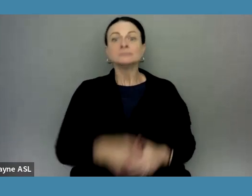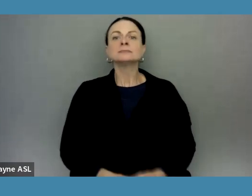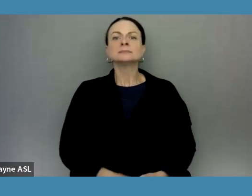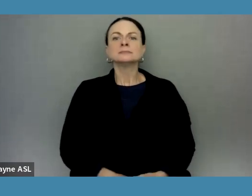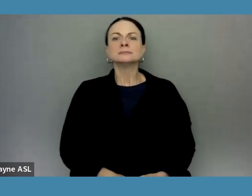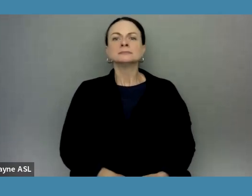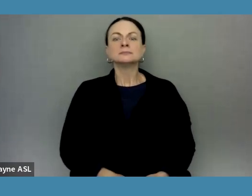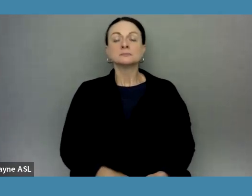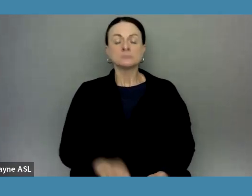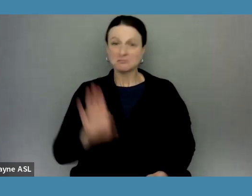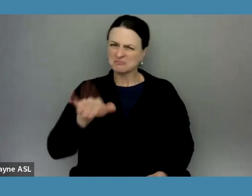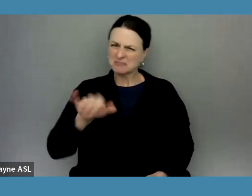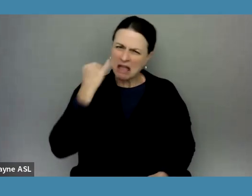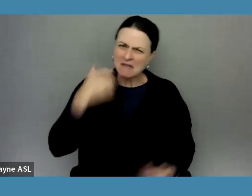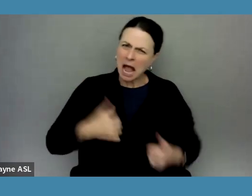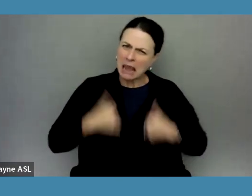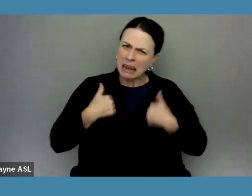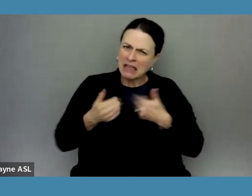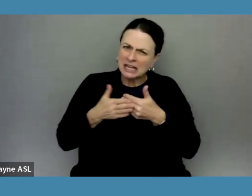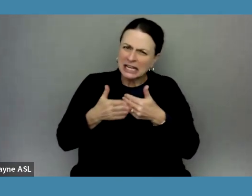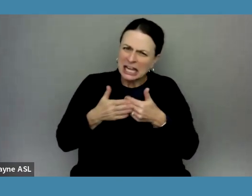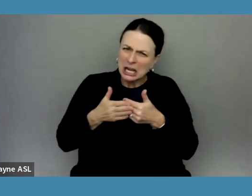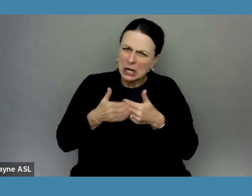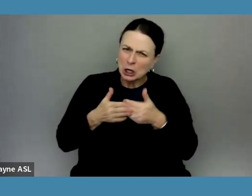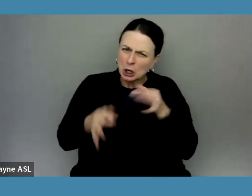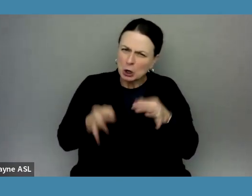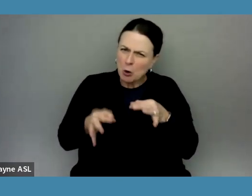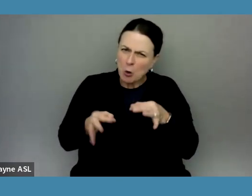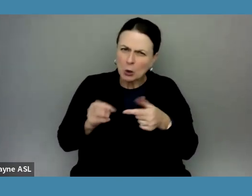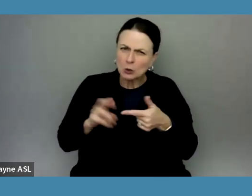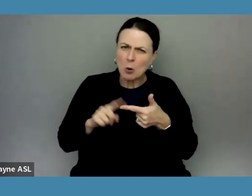do I go to a local court or do I go to a Tallahassee court?